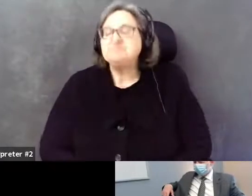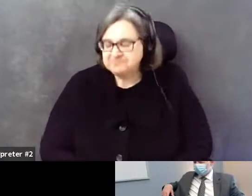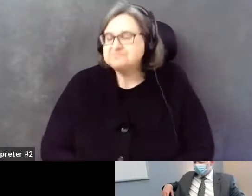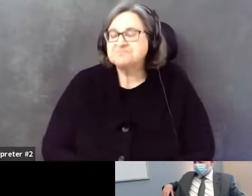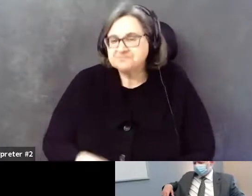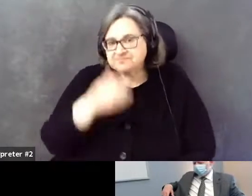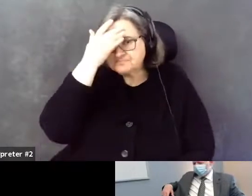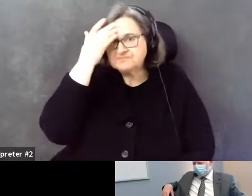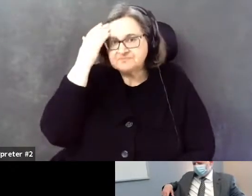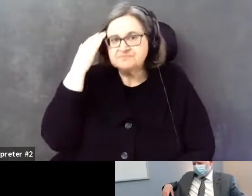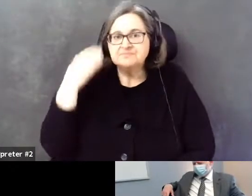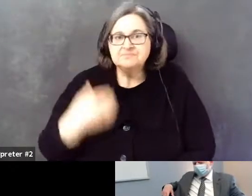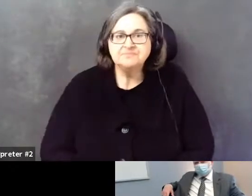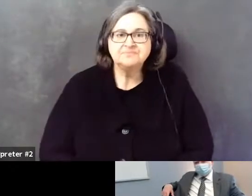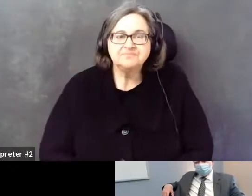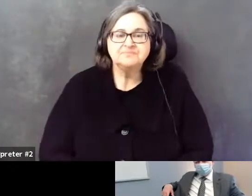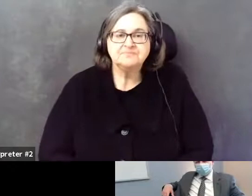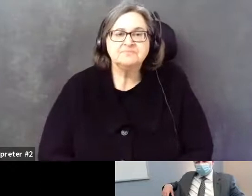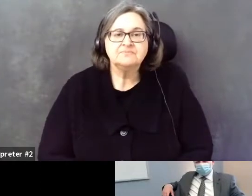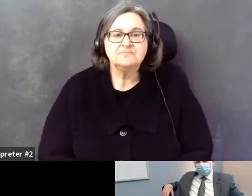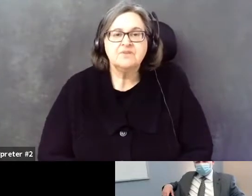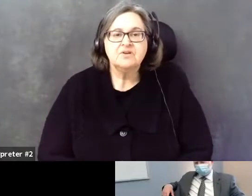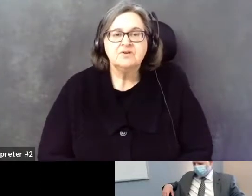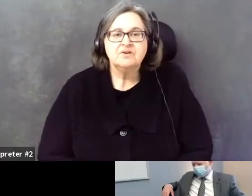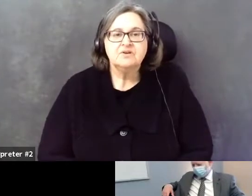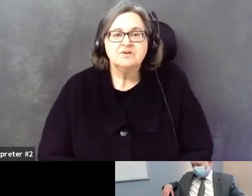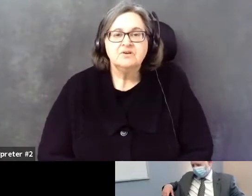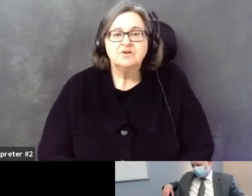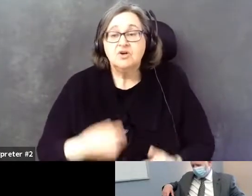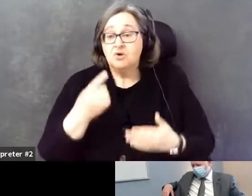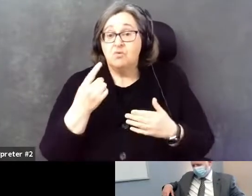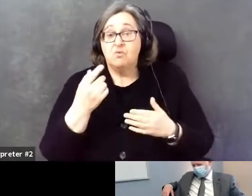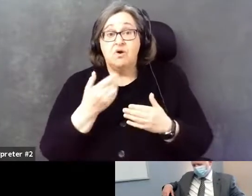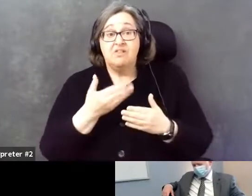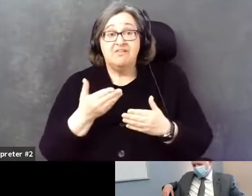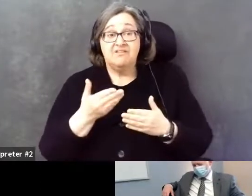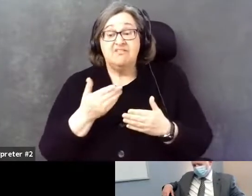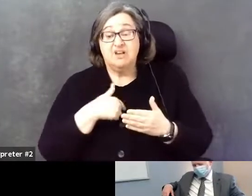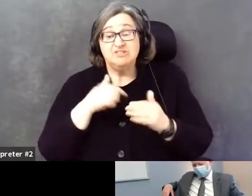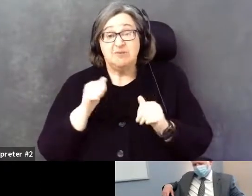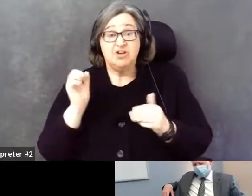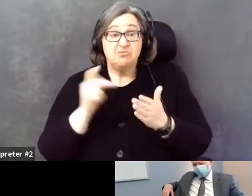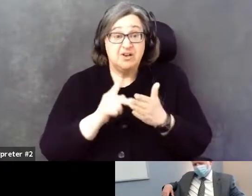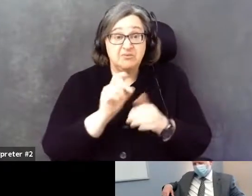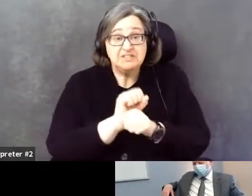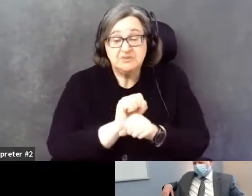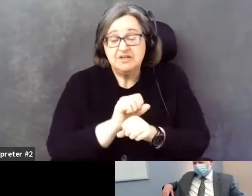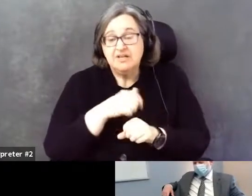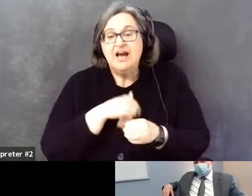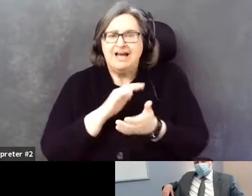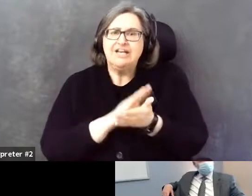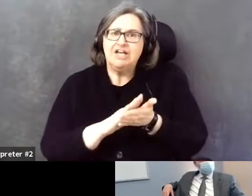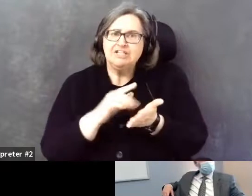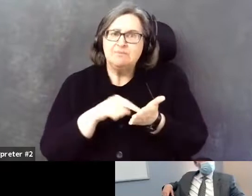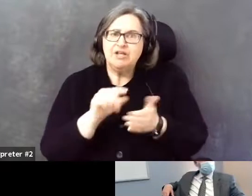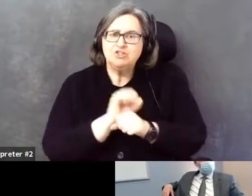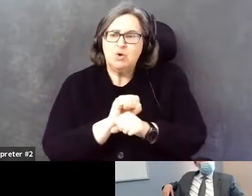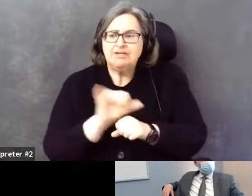Yes. One thing that got me back into the job injury where I had a nice paying job like